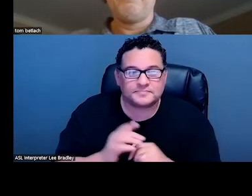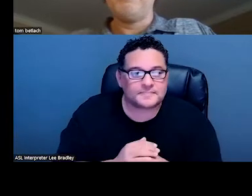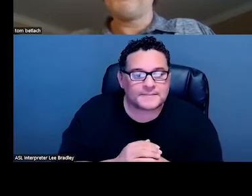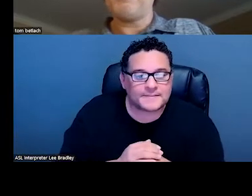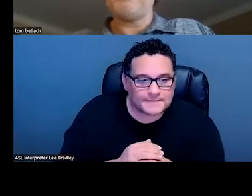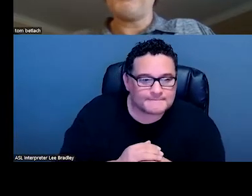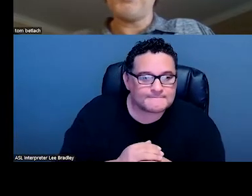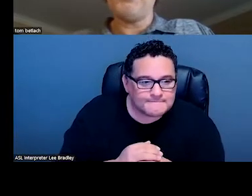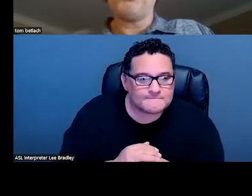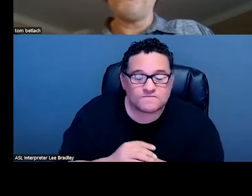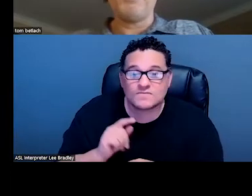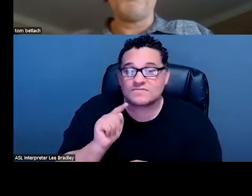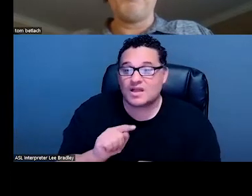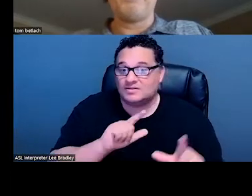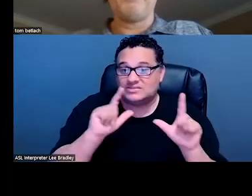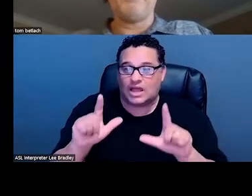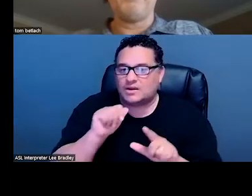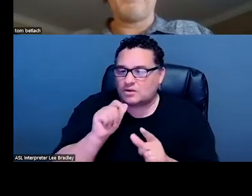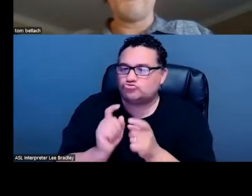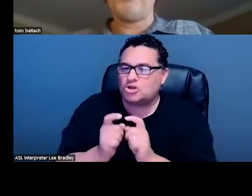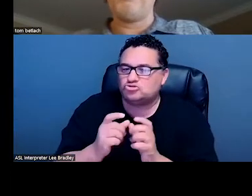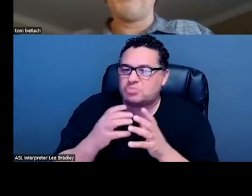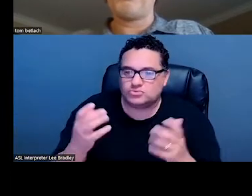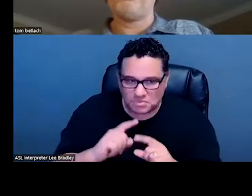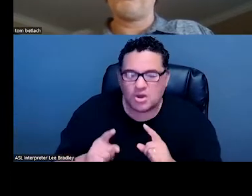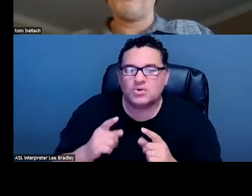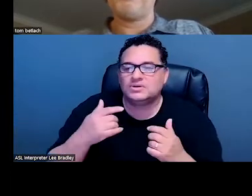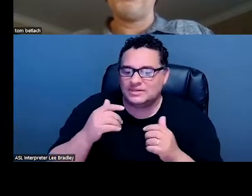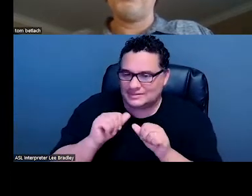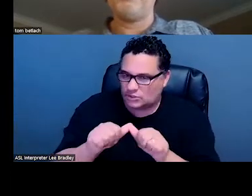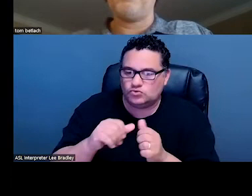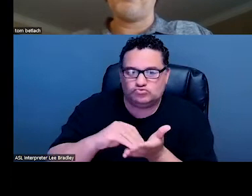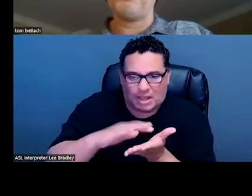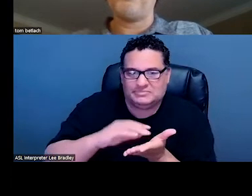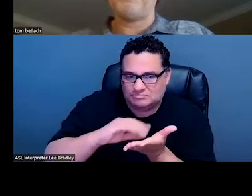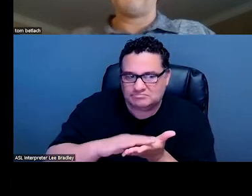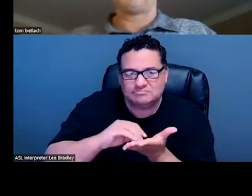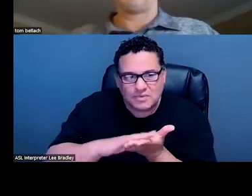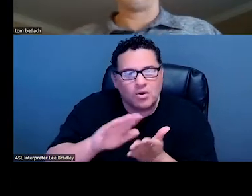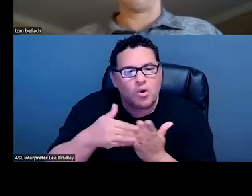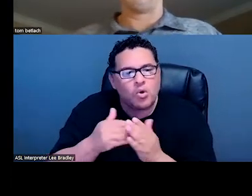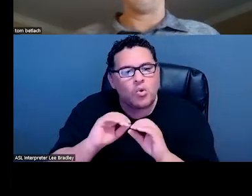THIS SLIDE HASN'T CHANGED TOO MUCH. WE CONTINUE TO DOCUMENT ALL NATIONAL ORGANIZATIONS THAT PARTICIPATE IN THESE CALLS ALONG WITH,